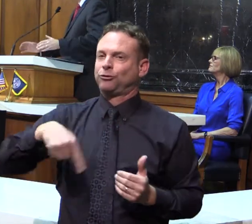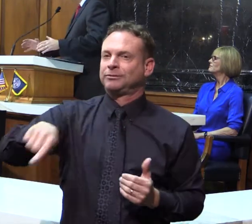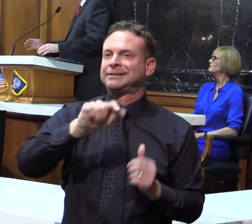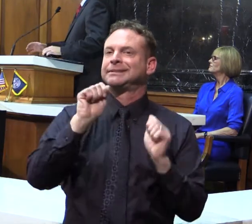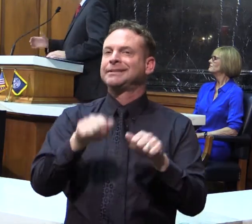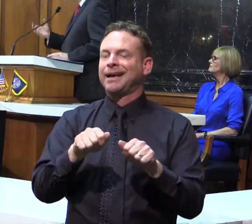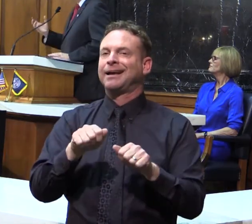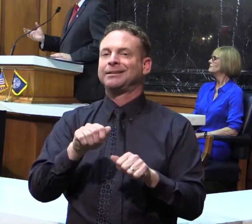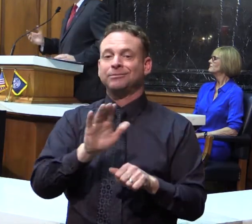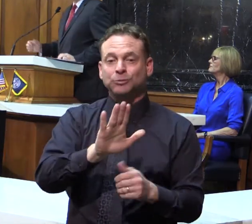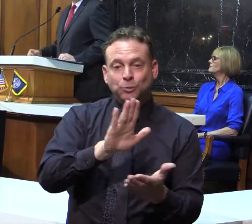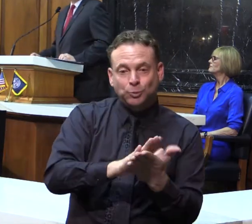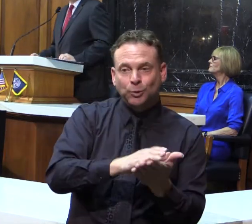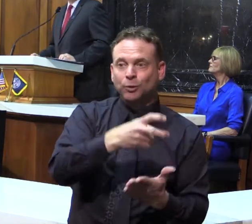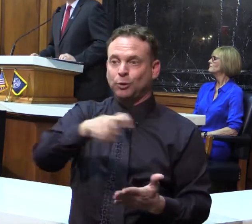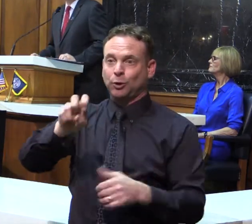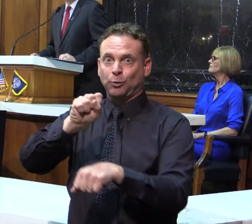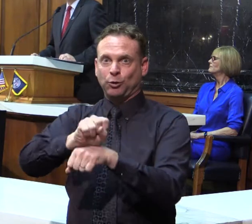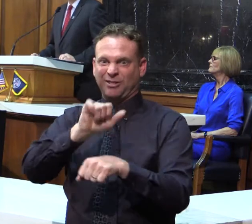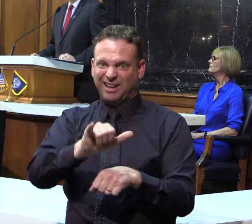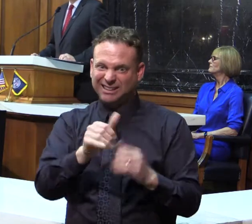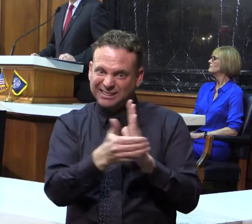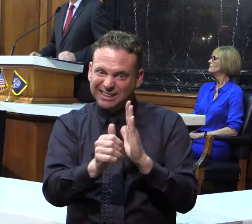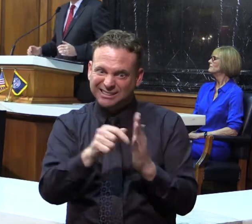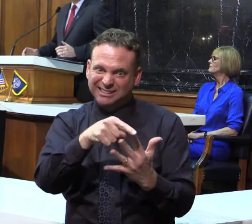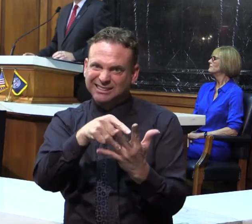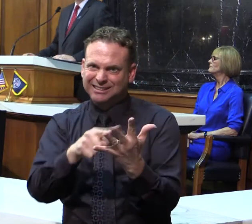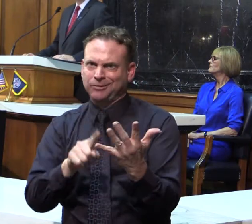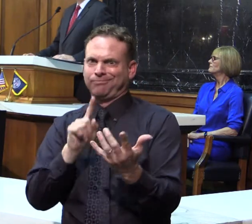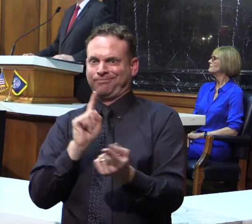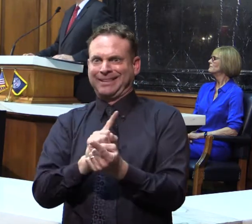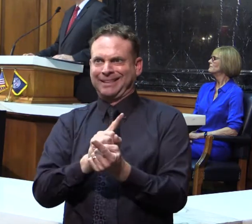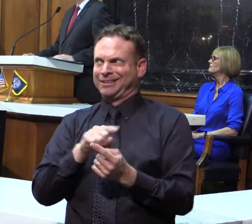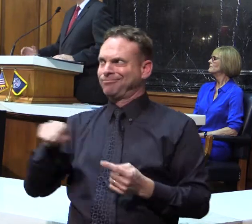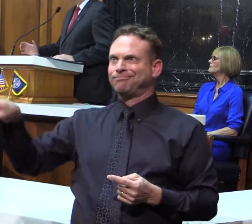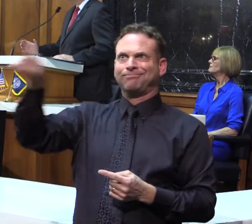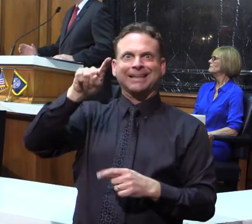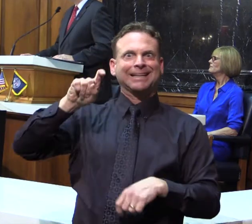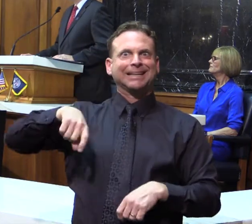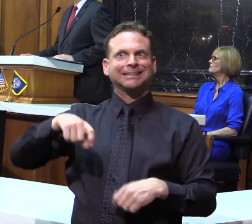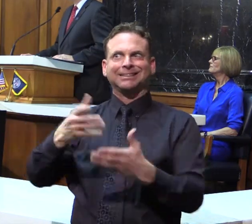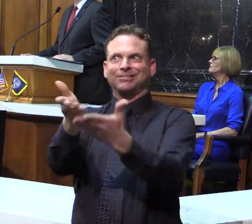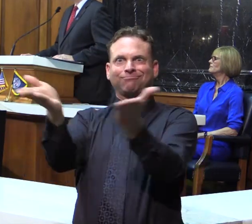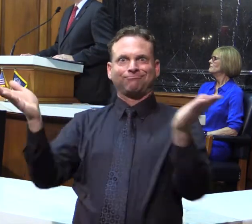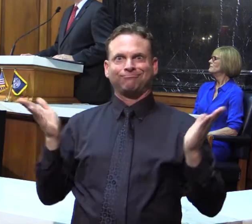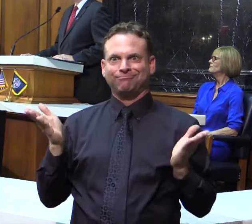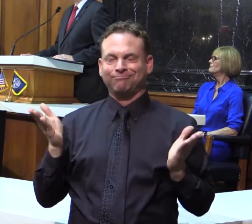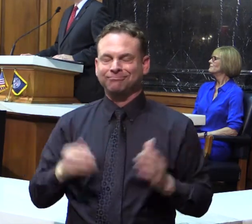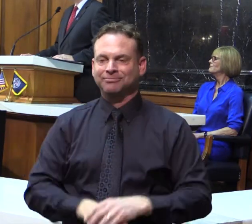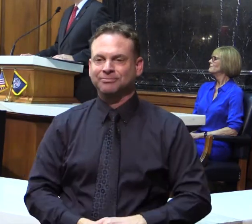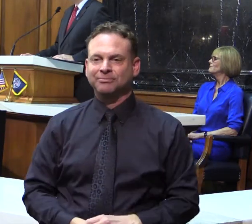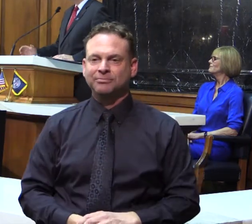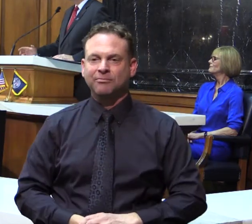instead focus on LOCAL capacity-building … empowering Hoosiers at the local level.